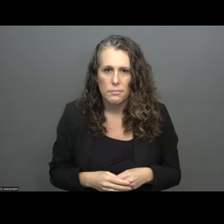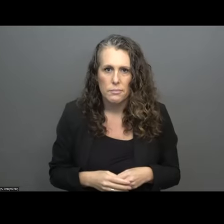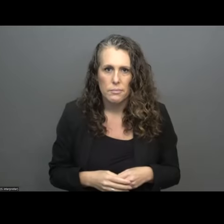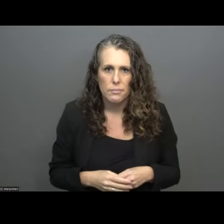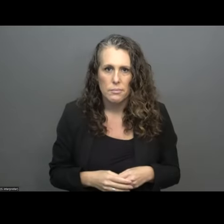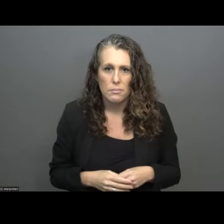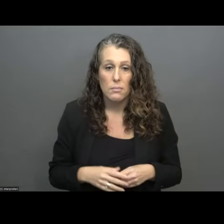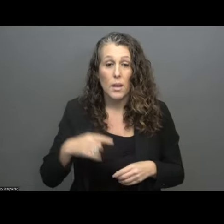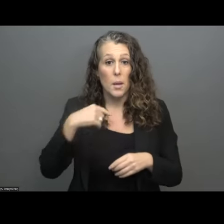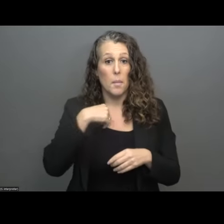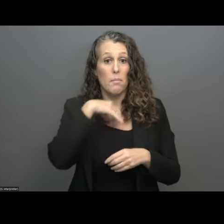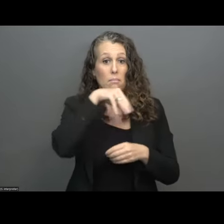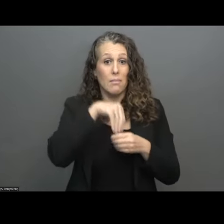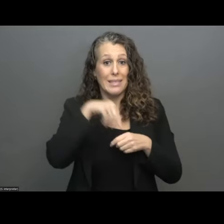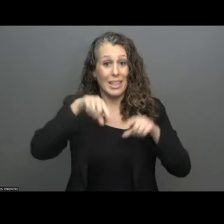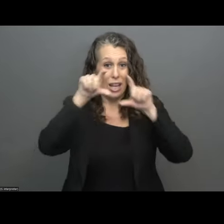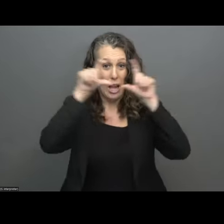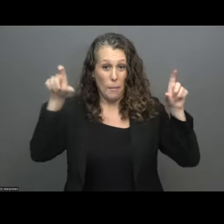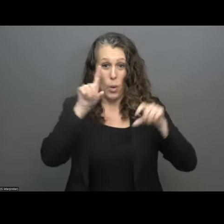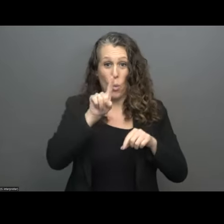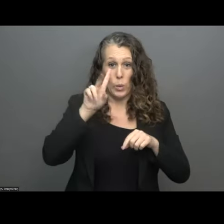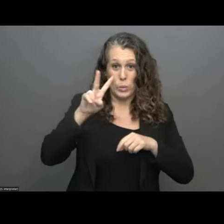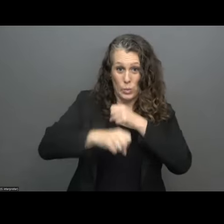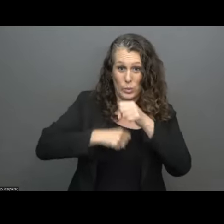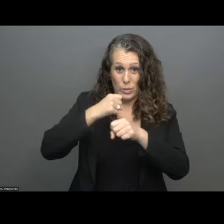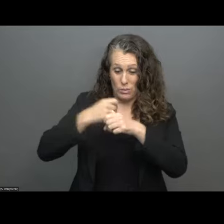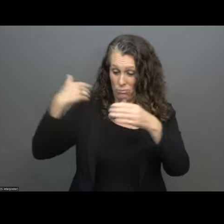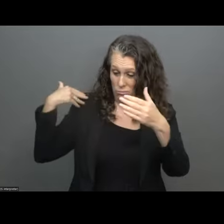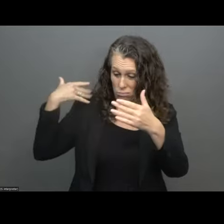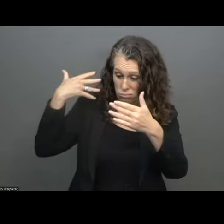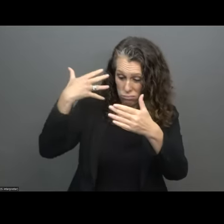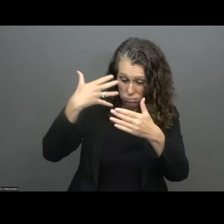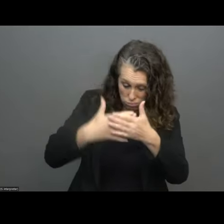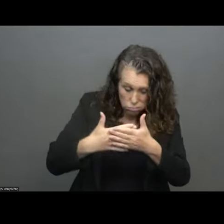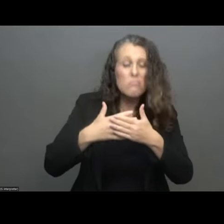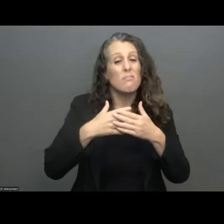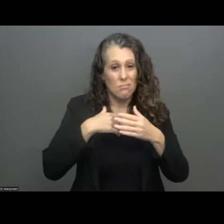09:50:42 been within the organization so what are we actually doing in Africa or one of